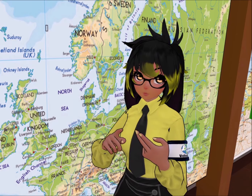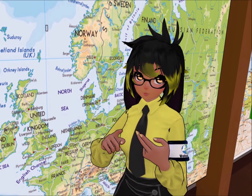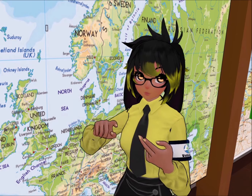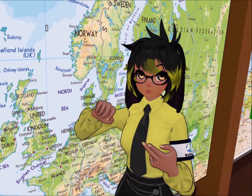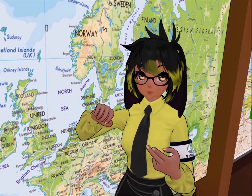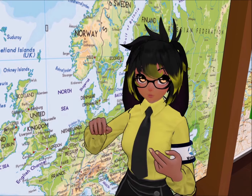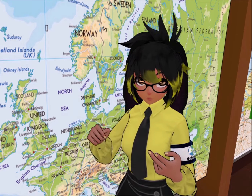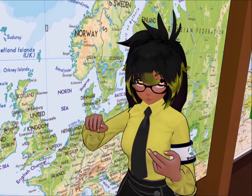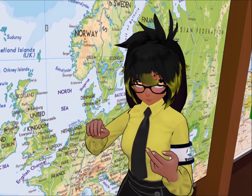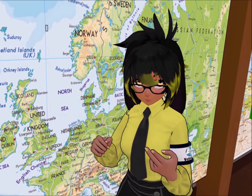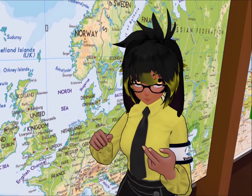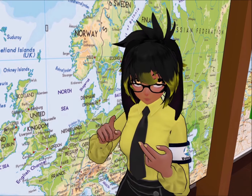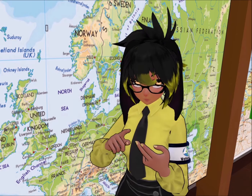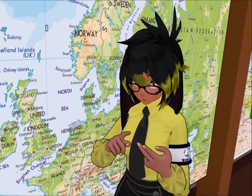Scotland